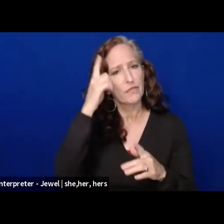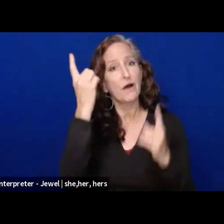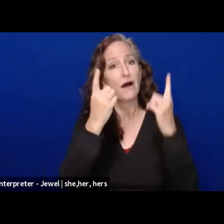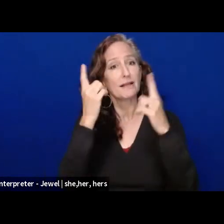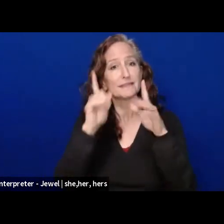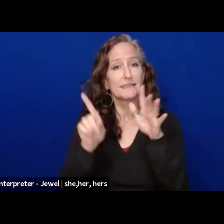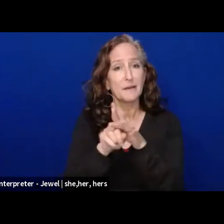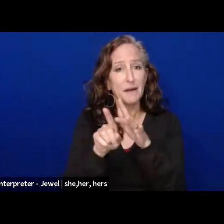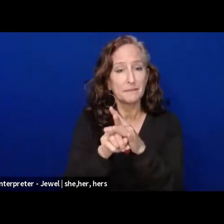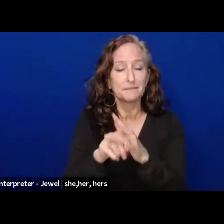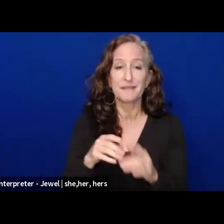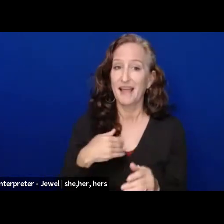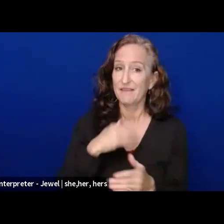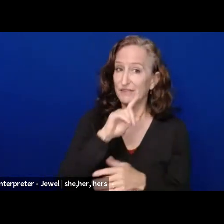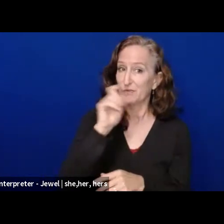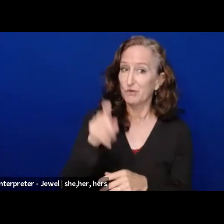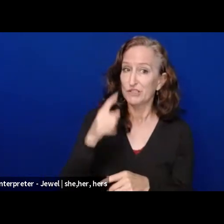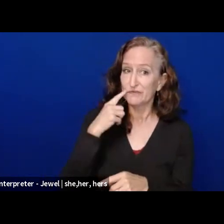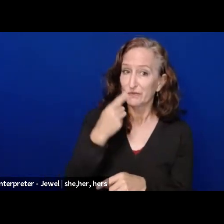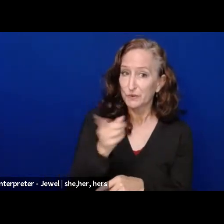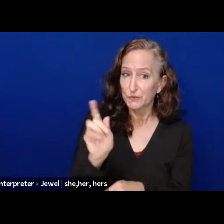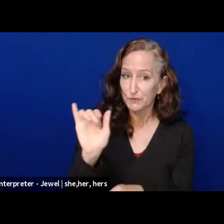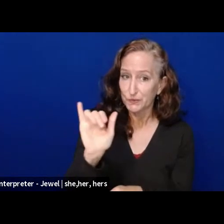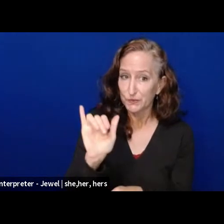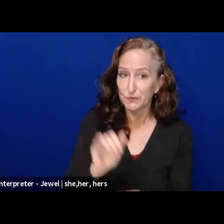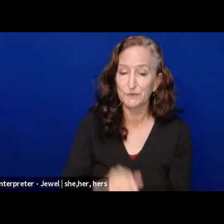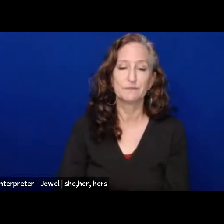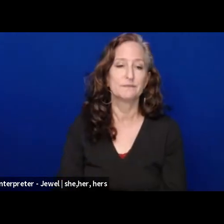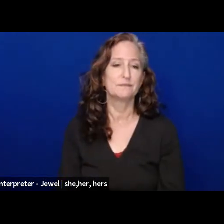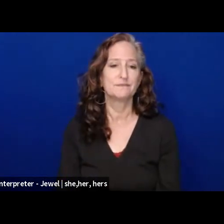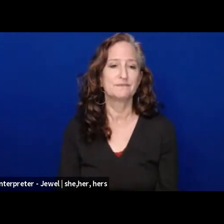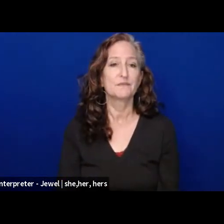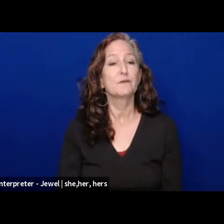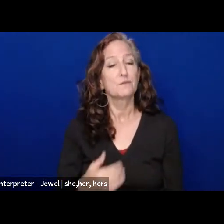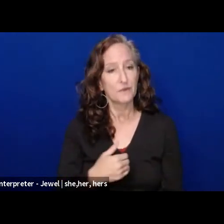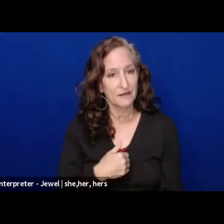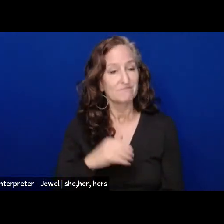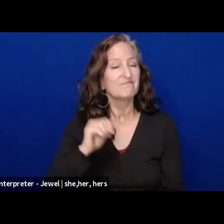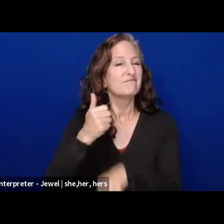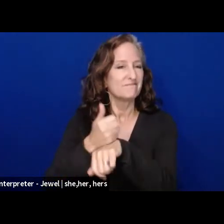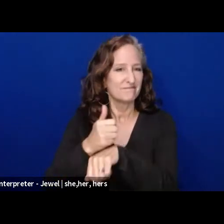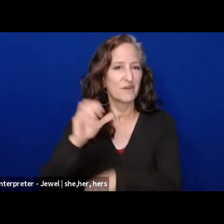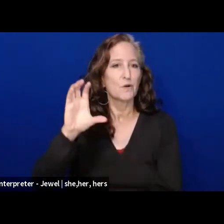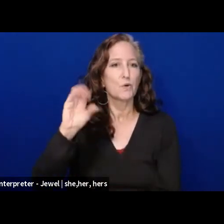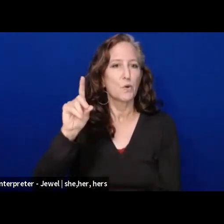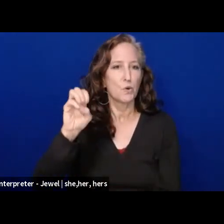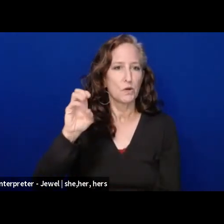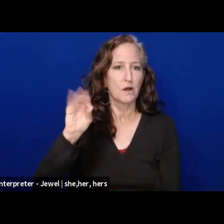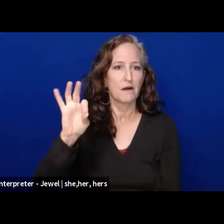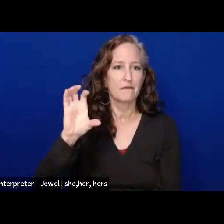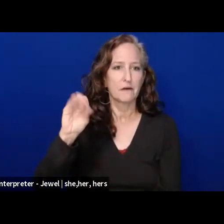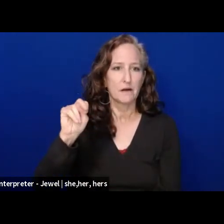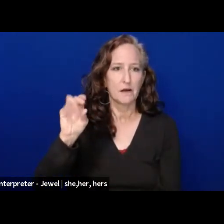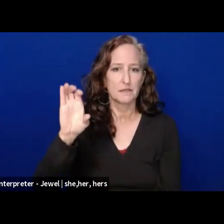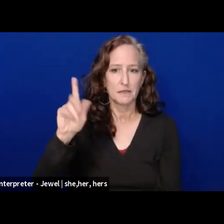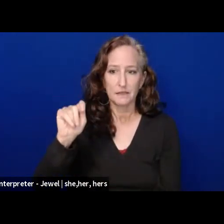some questions too. And then, of course, we have a code of conduct at tcin.co/coc.